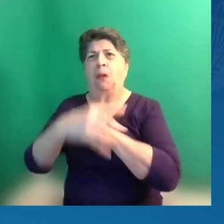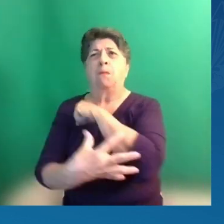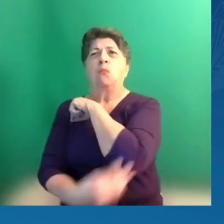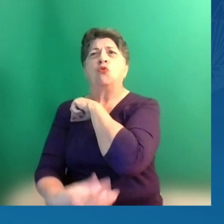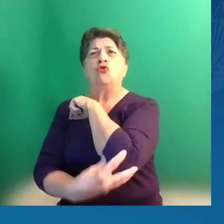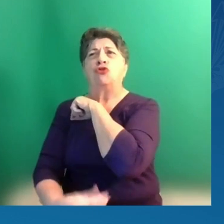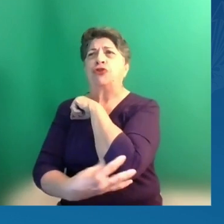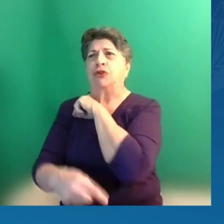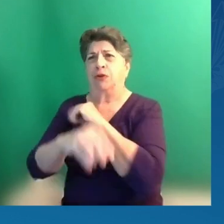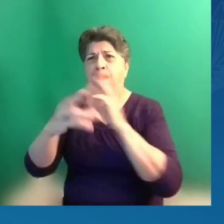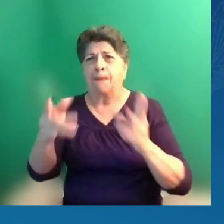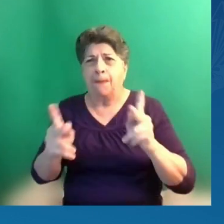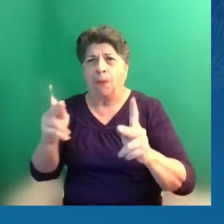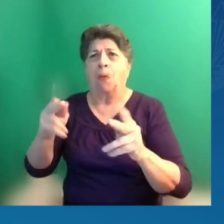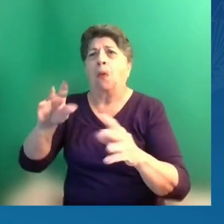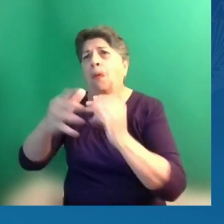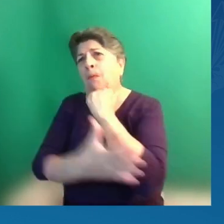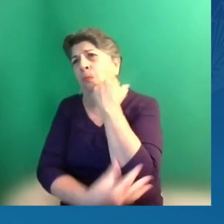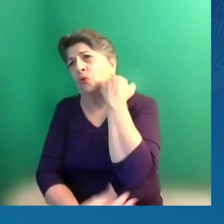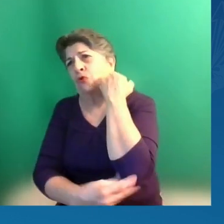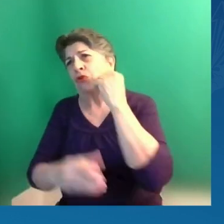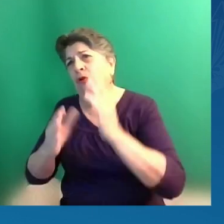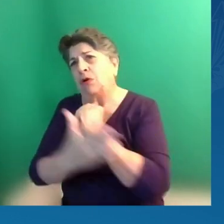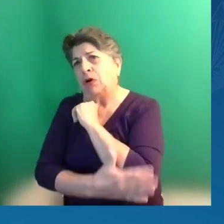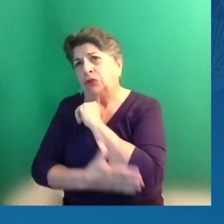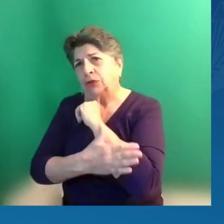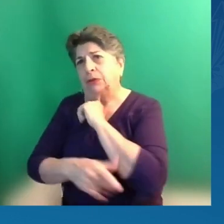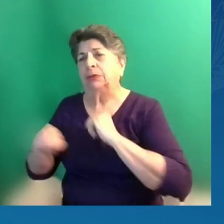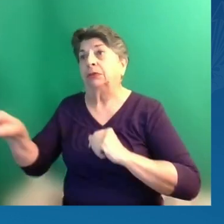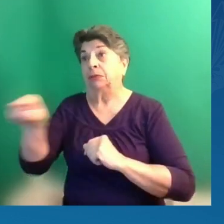MCC combines large infrastructure investments